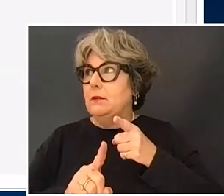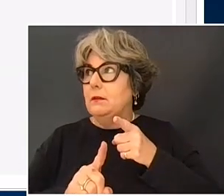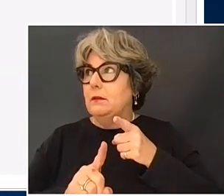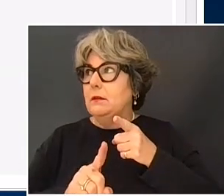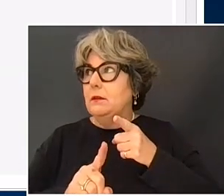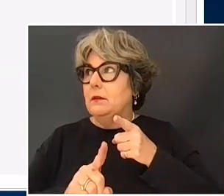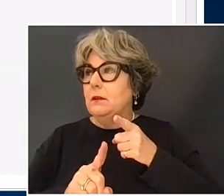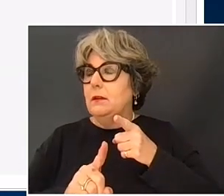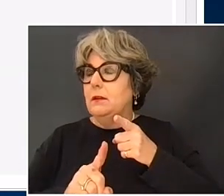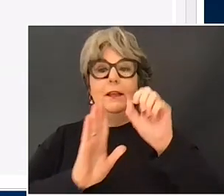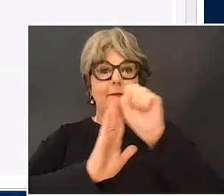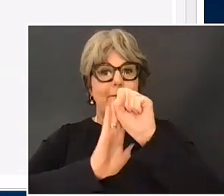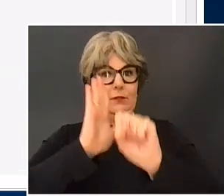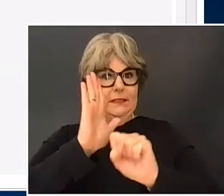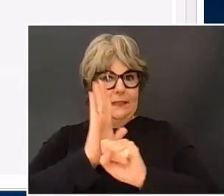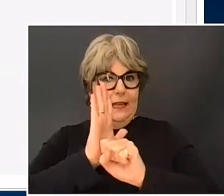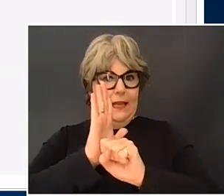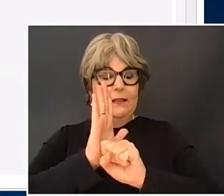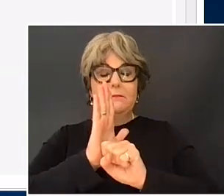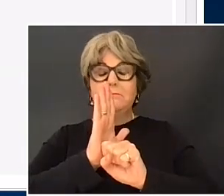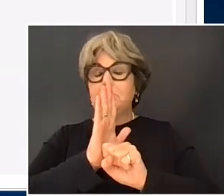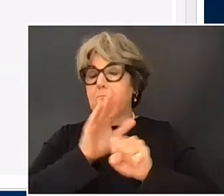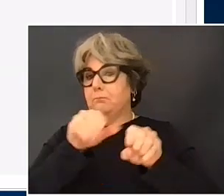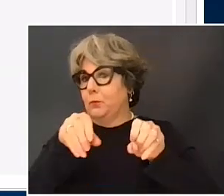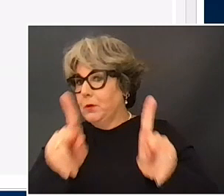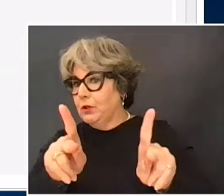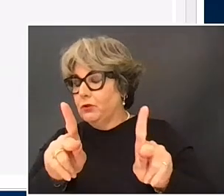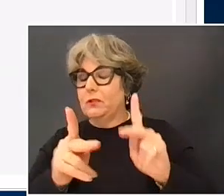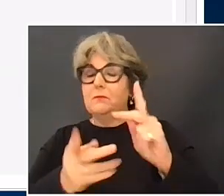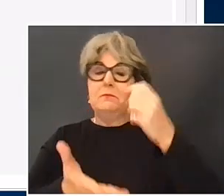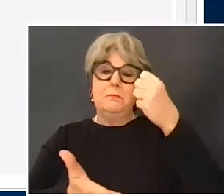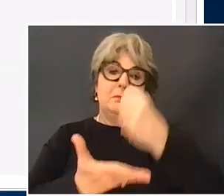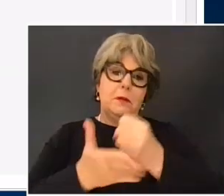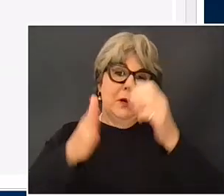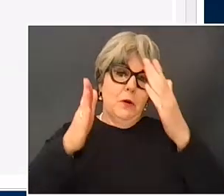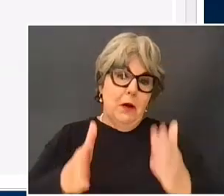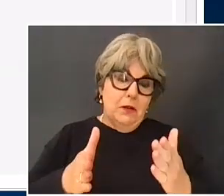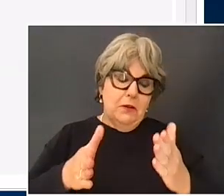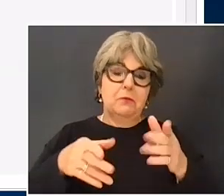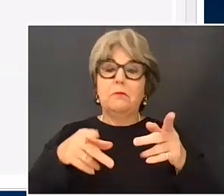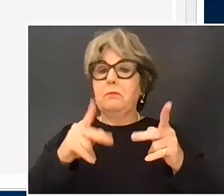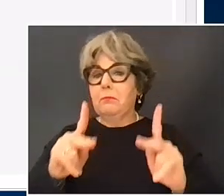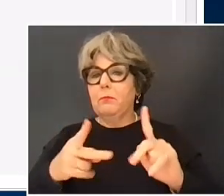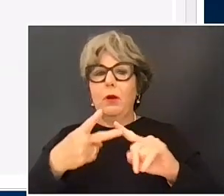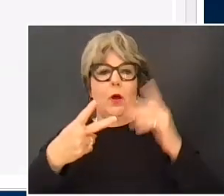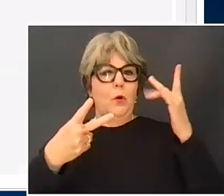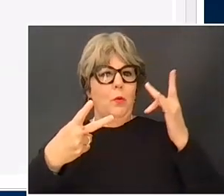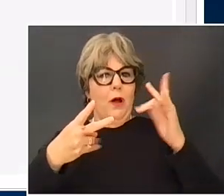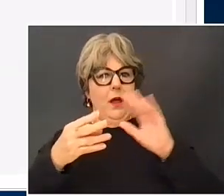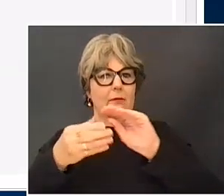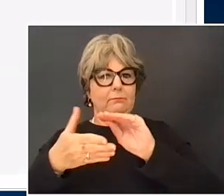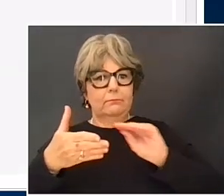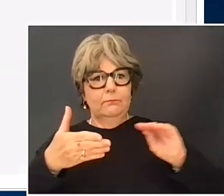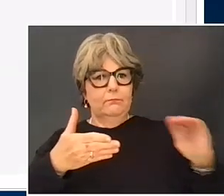you and your accreditor has authorized you, why the carve-out on prison programs,